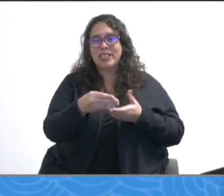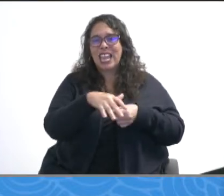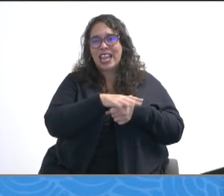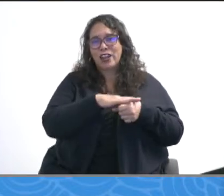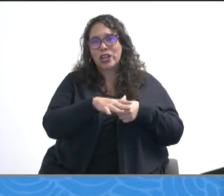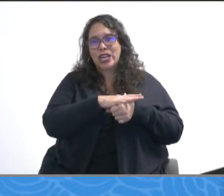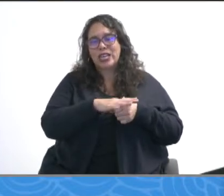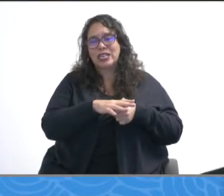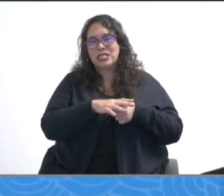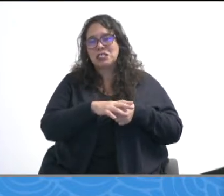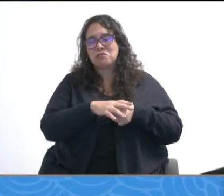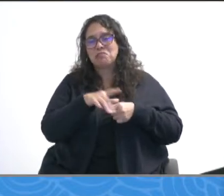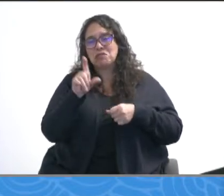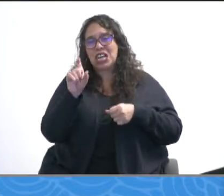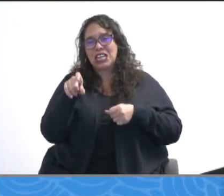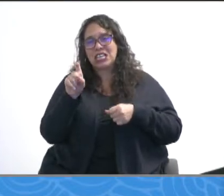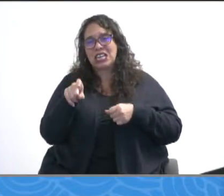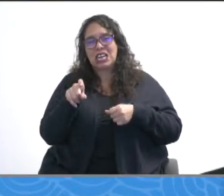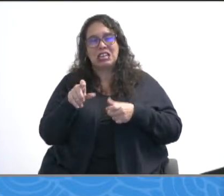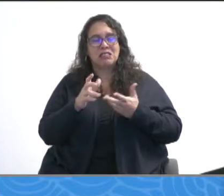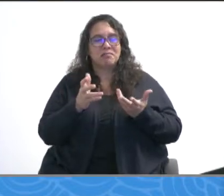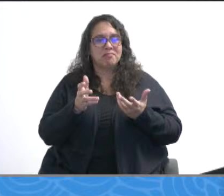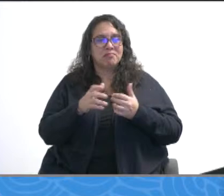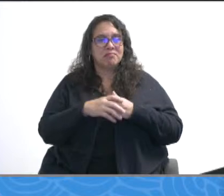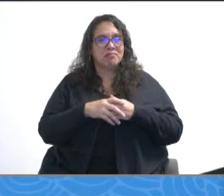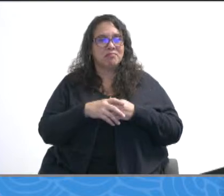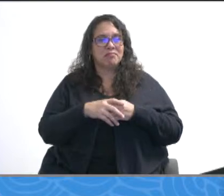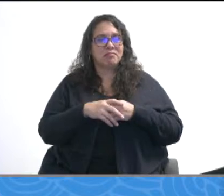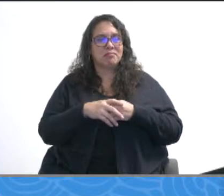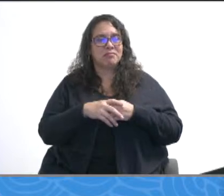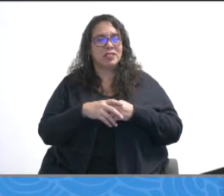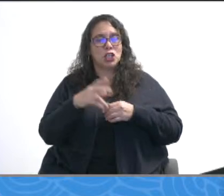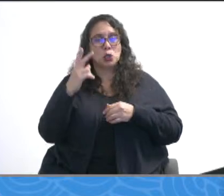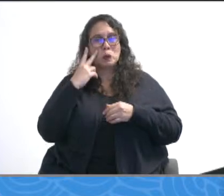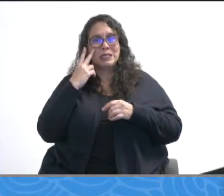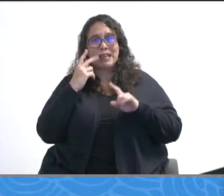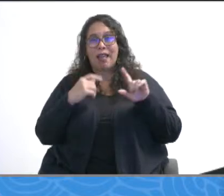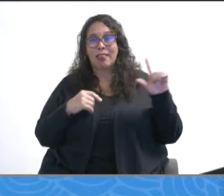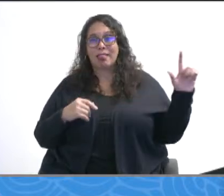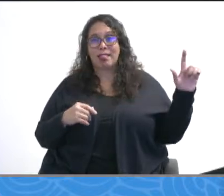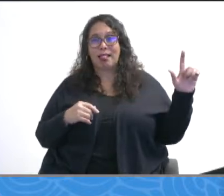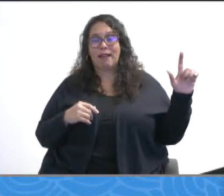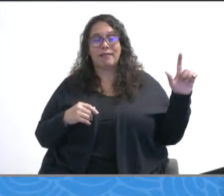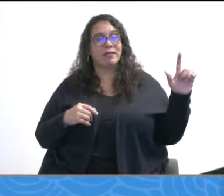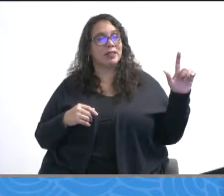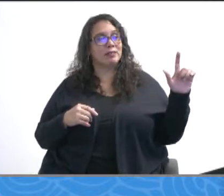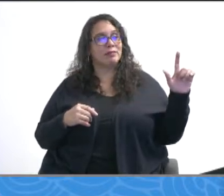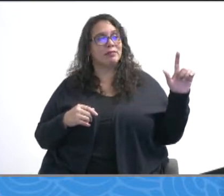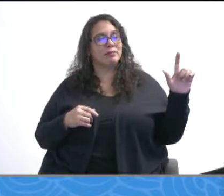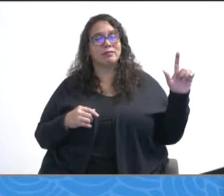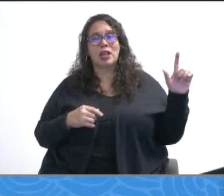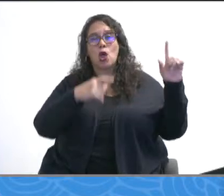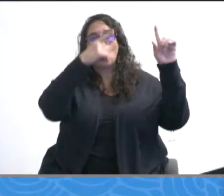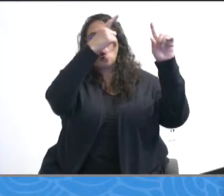There's not a lot of shifts between the different goals. You can see on the left-hand side of this slide, we've laid out the goals.